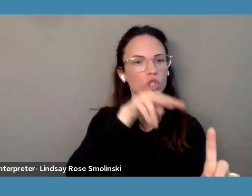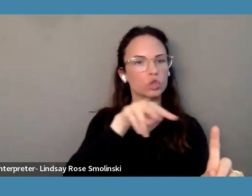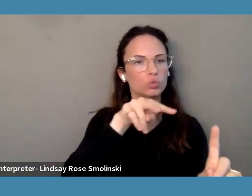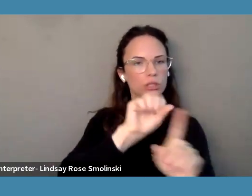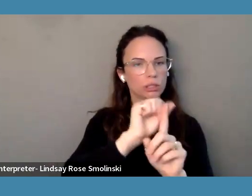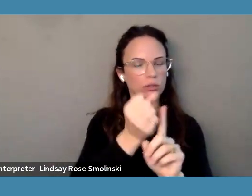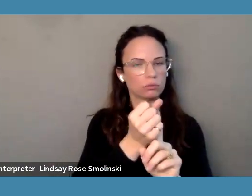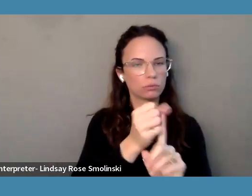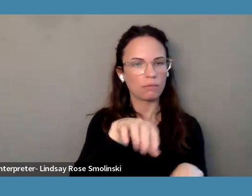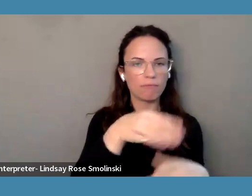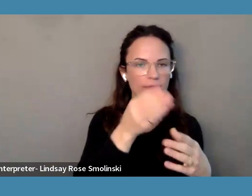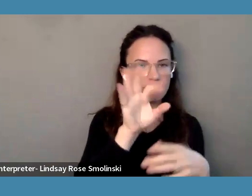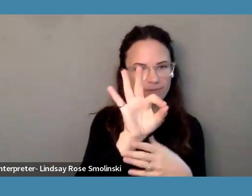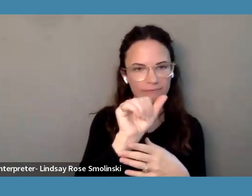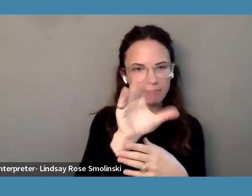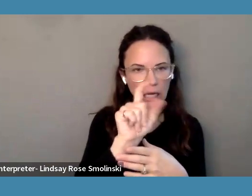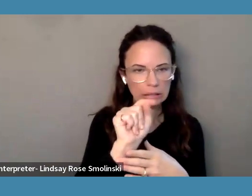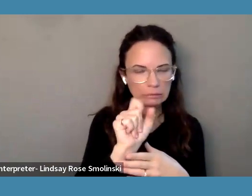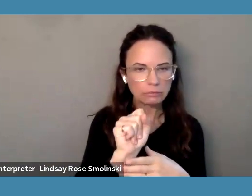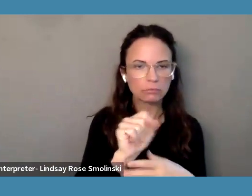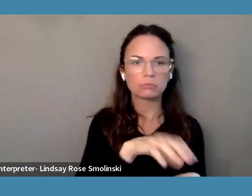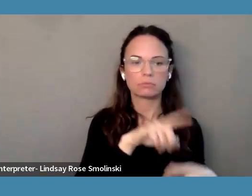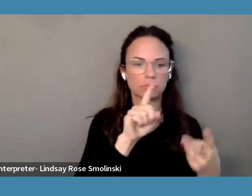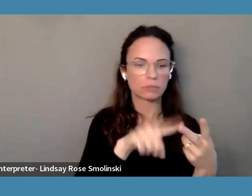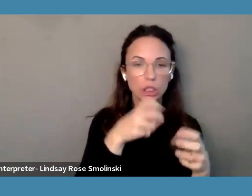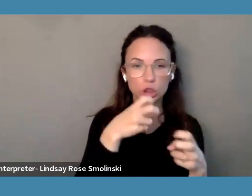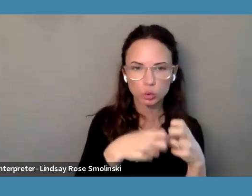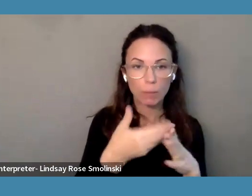facts, the case facts and issues before the hearing officer.